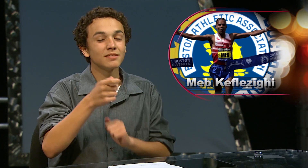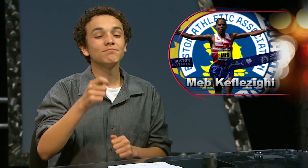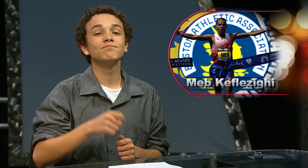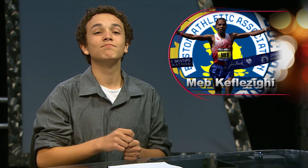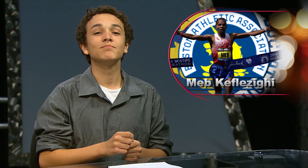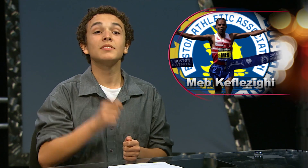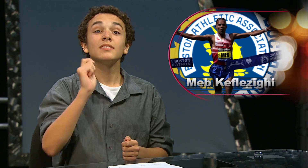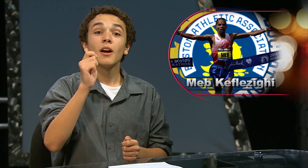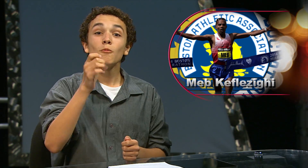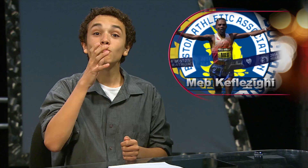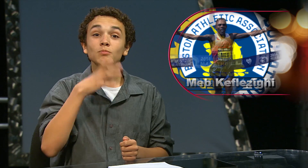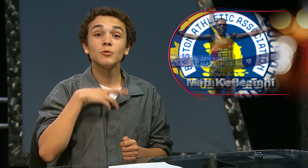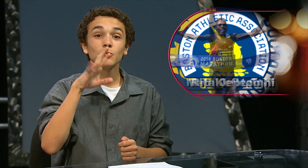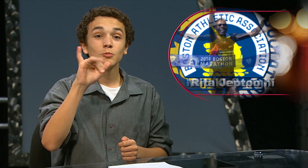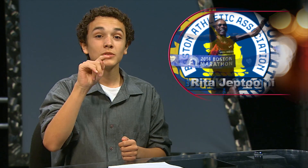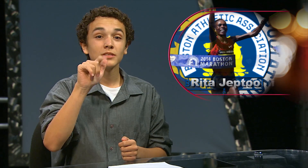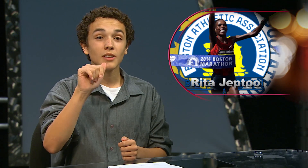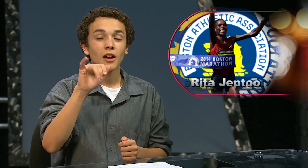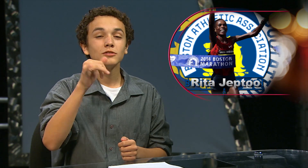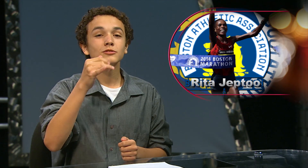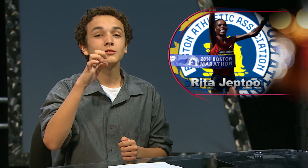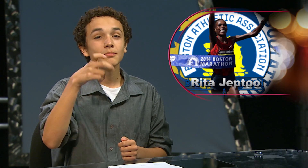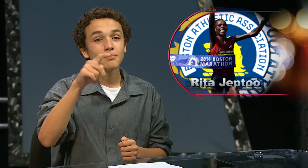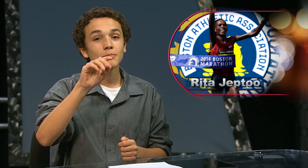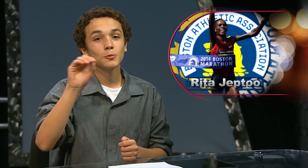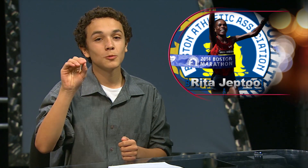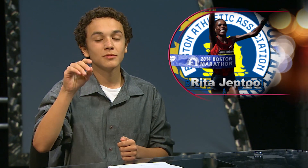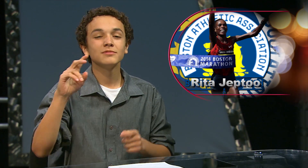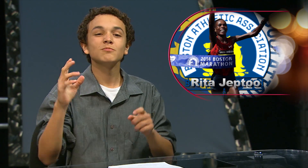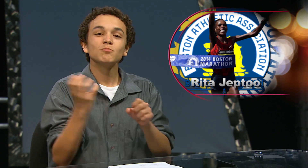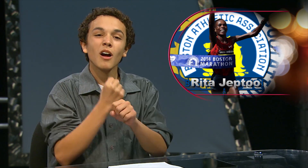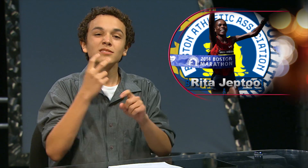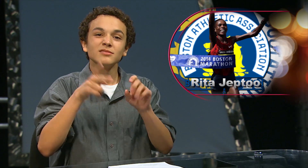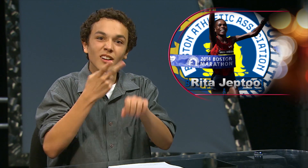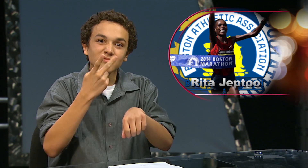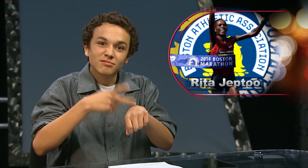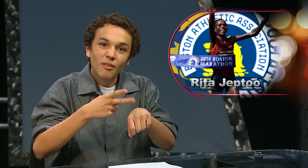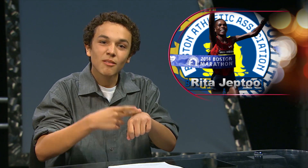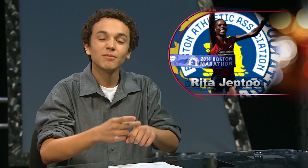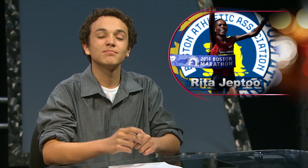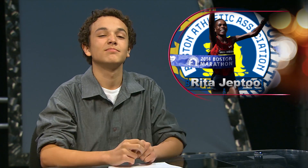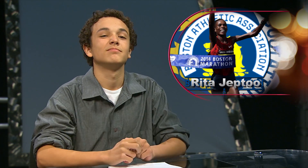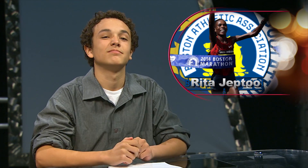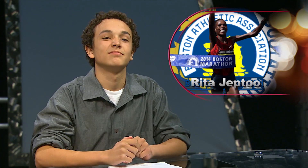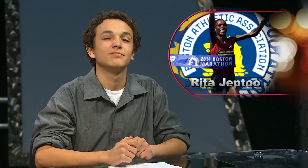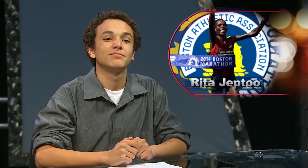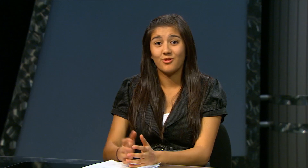AND KENYA'S RITA JEPTOO TOOK HER SECOND CONSECUTIVE WIN IN THE WOMEN'S DIVISION.